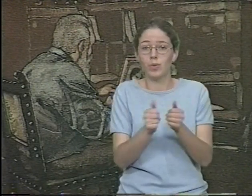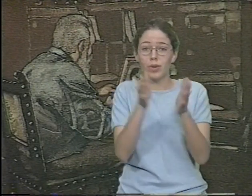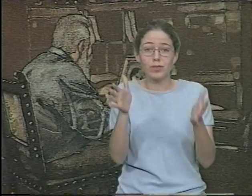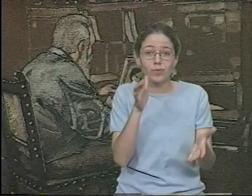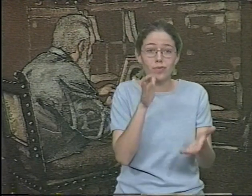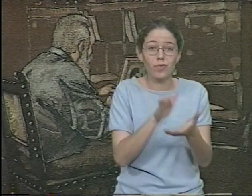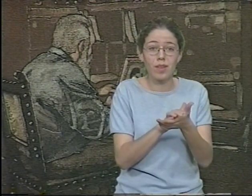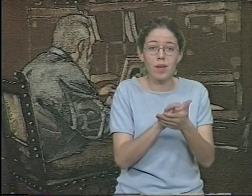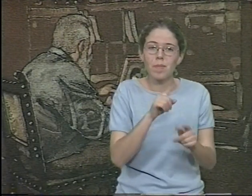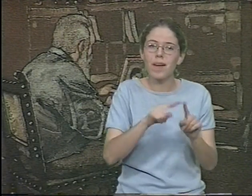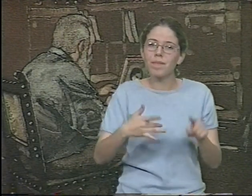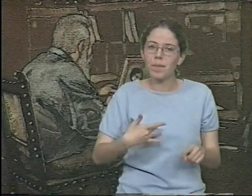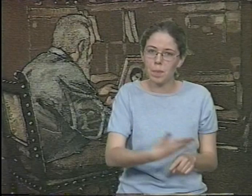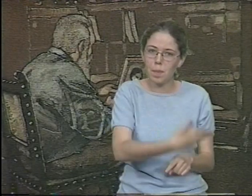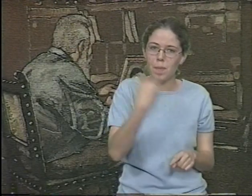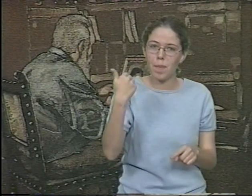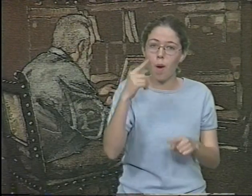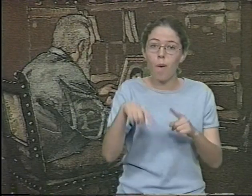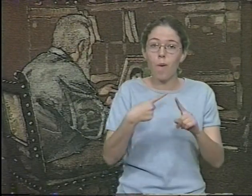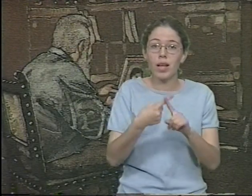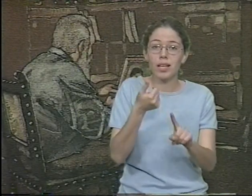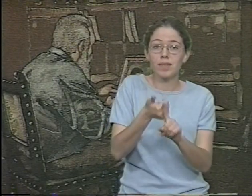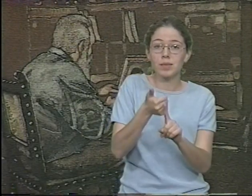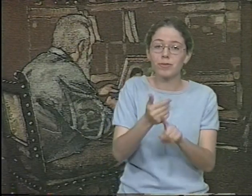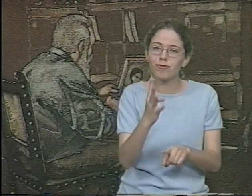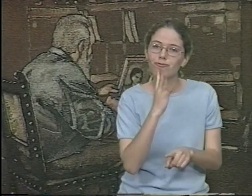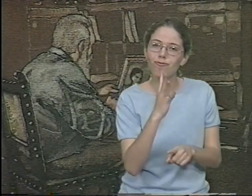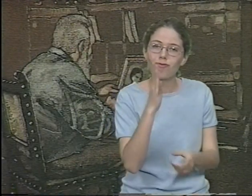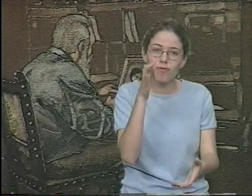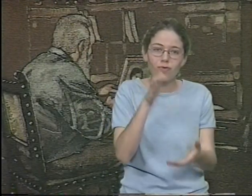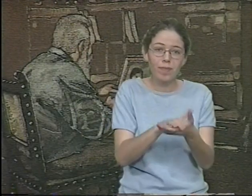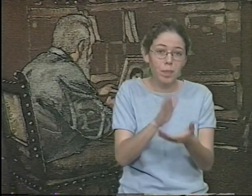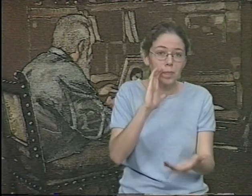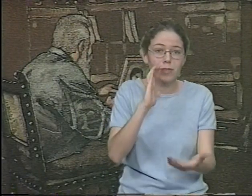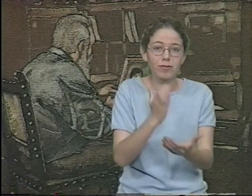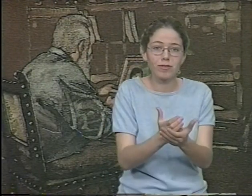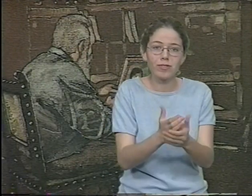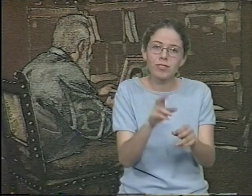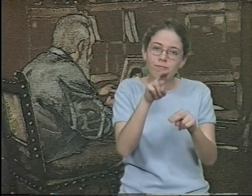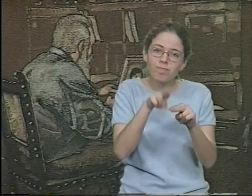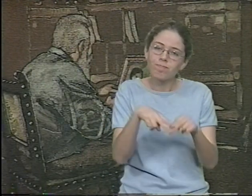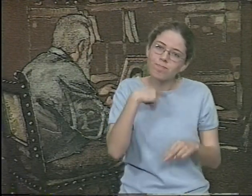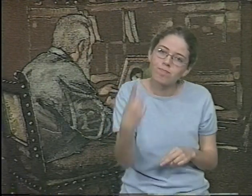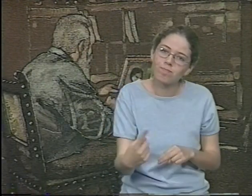Wilhelm was lost without her, but he felt better when he talked to her picture.